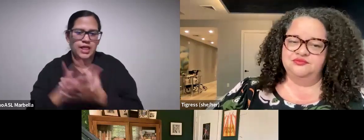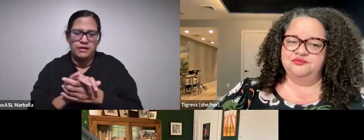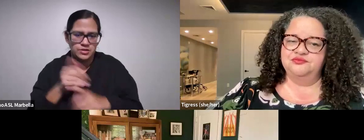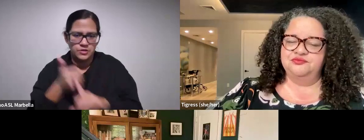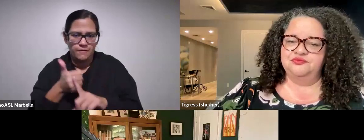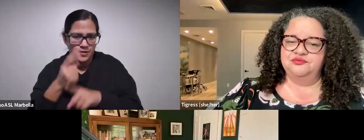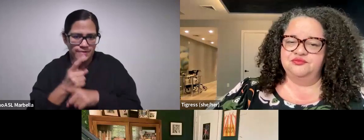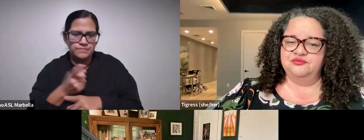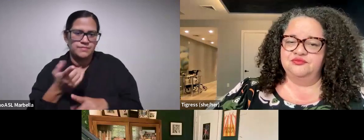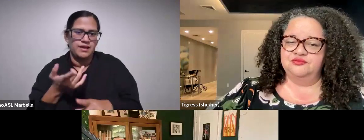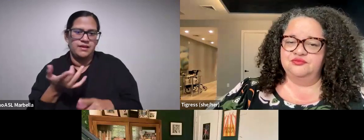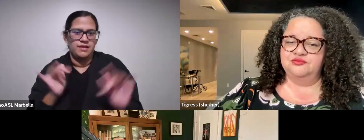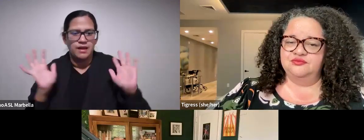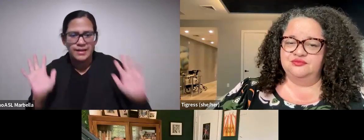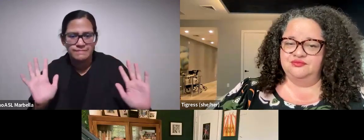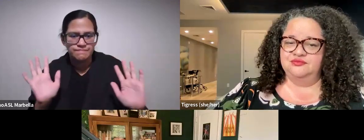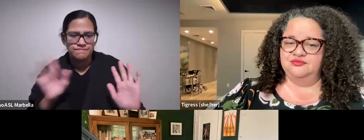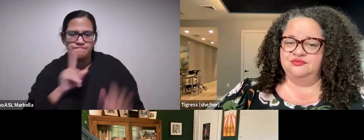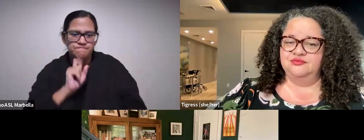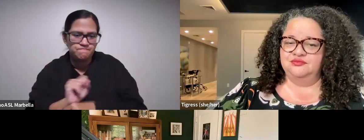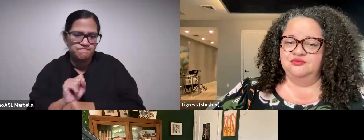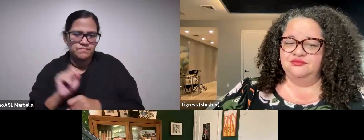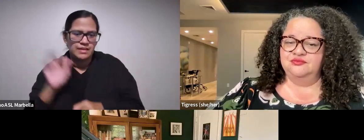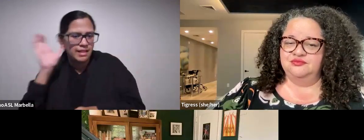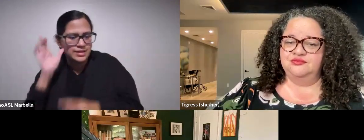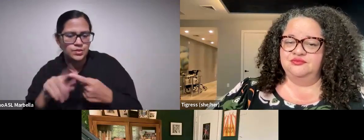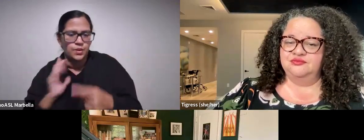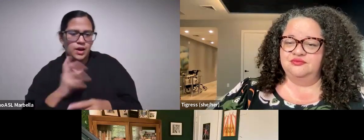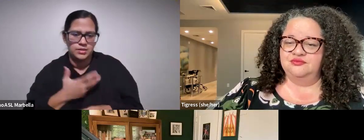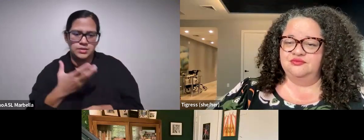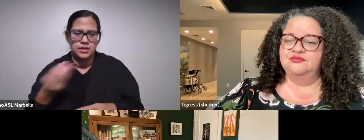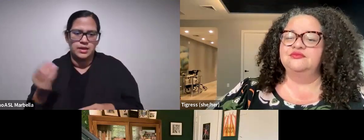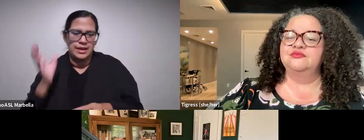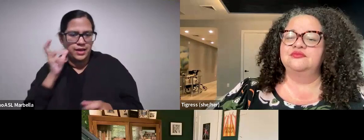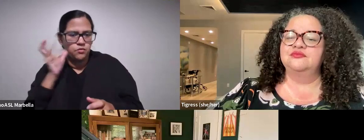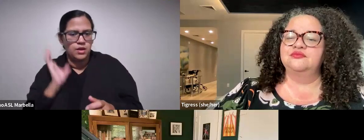and actually just listening to us and hearing out our experiences. But it's also sort of where we're at,